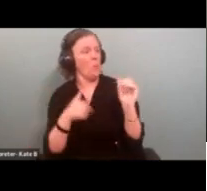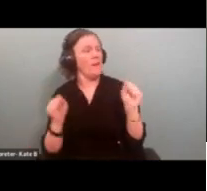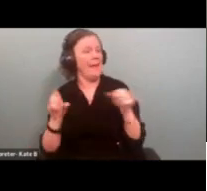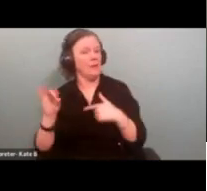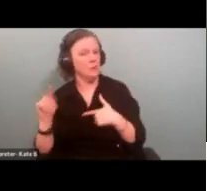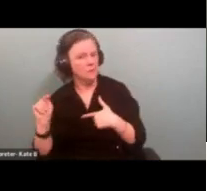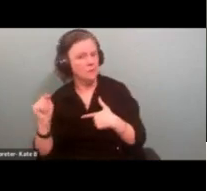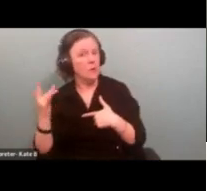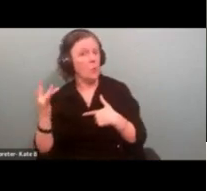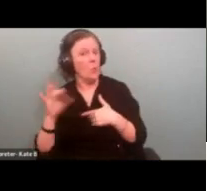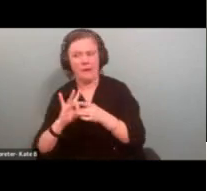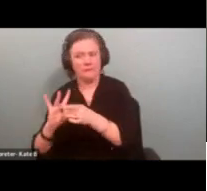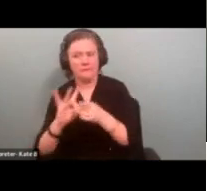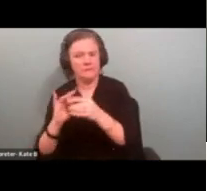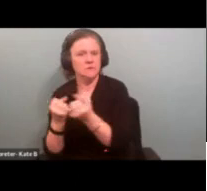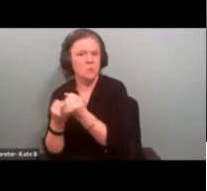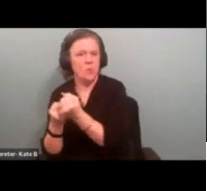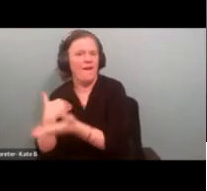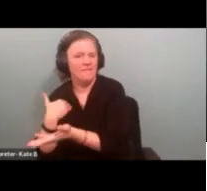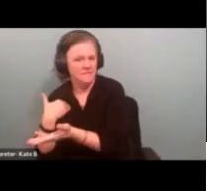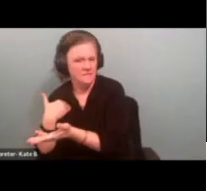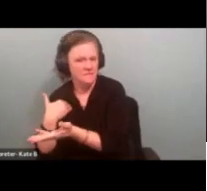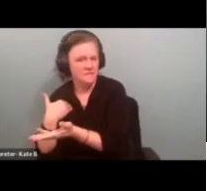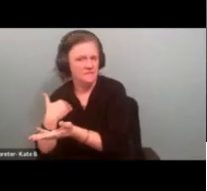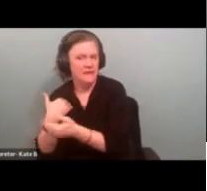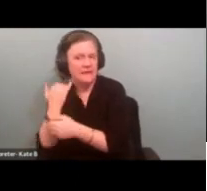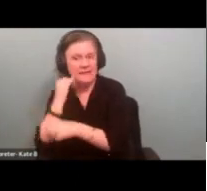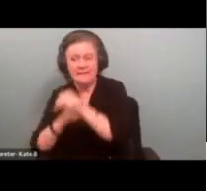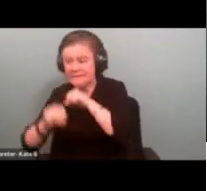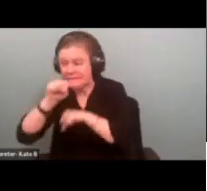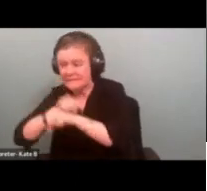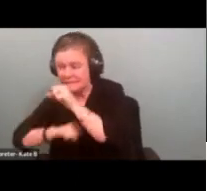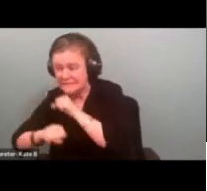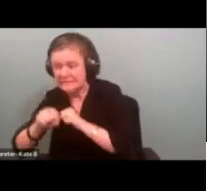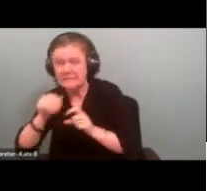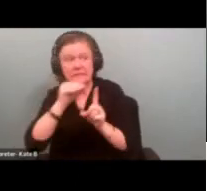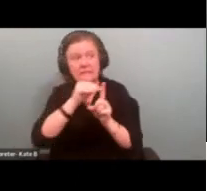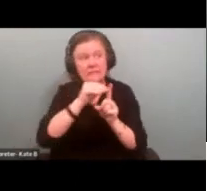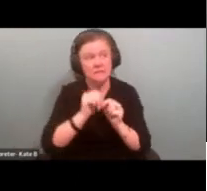connected to support. When they hit bumps, they can reach out, they can have a chat, maybe with